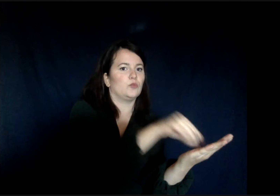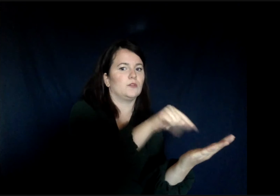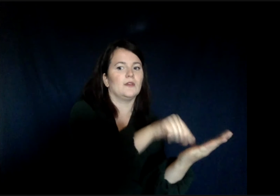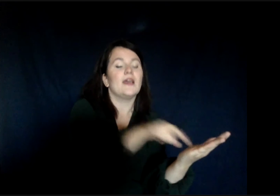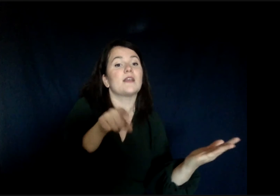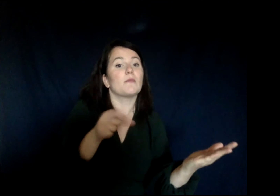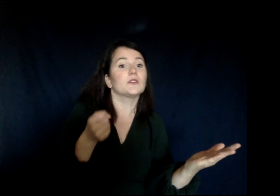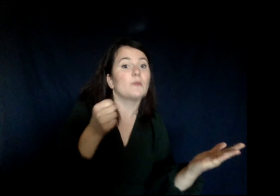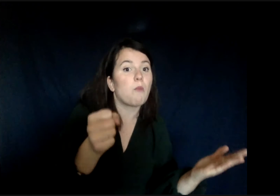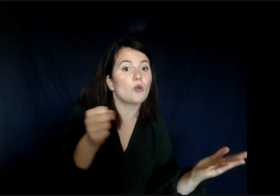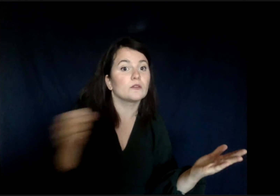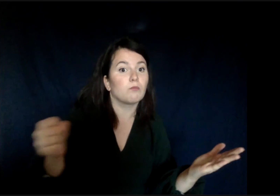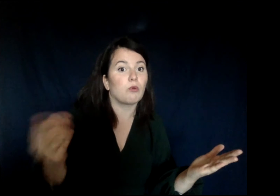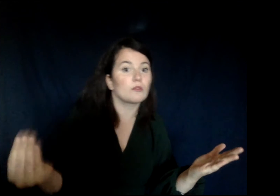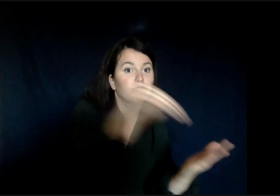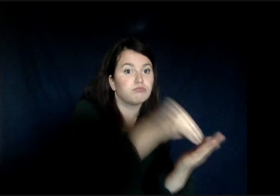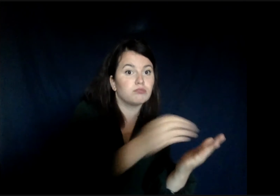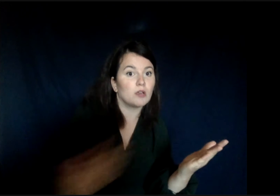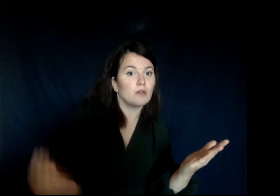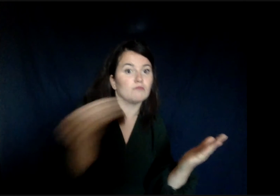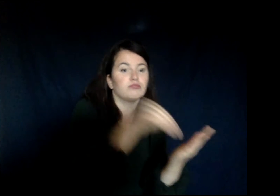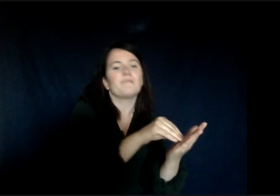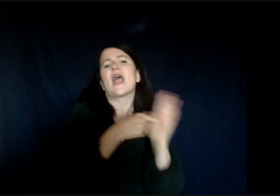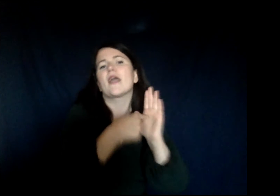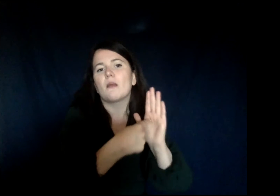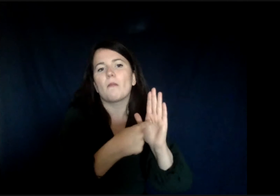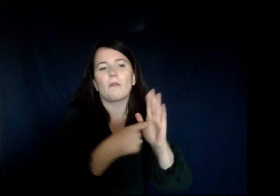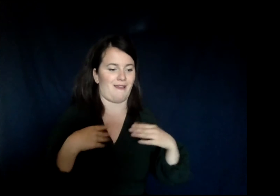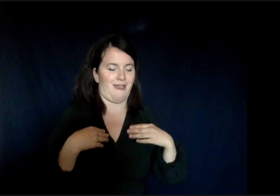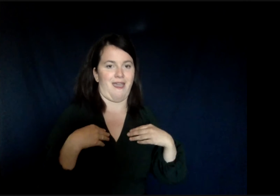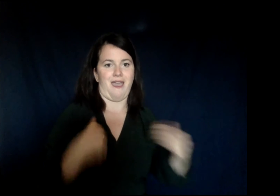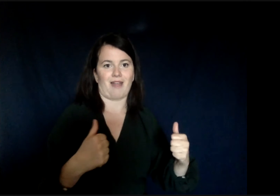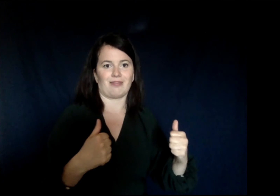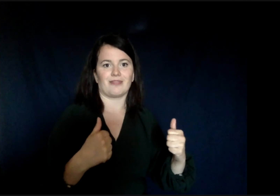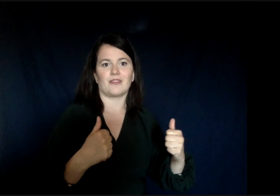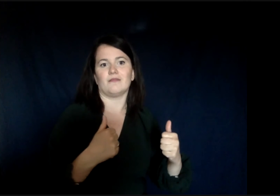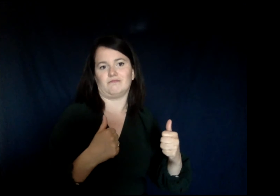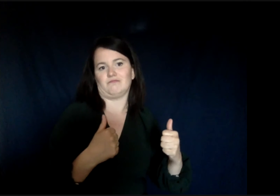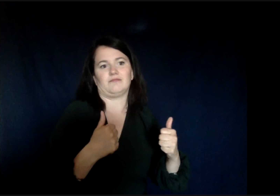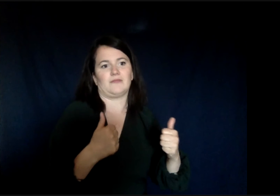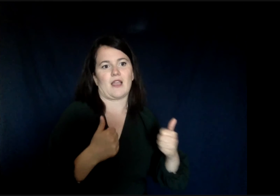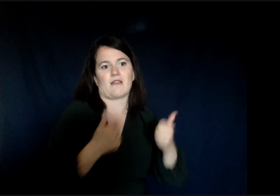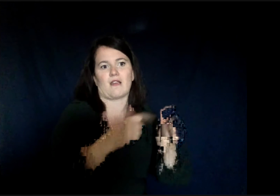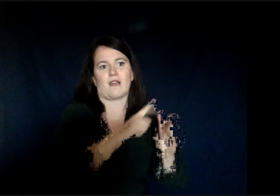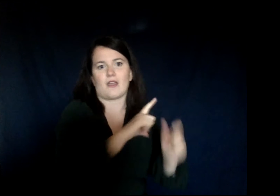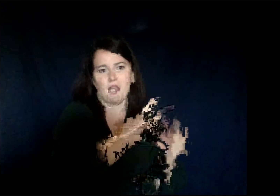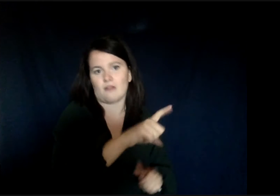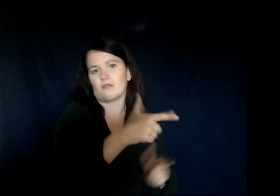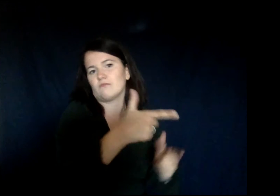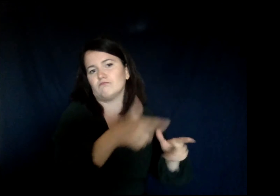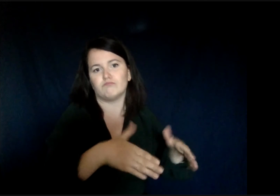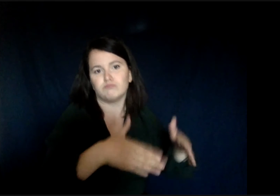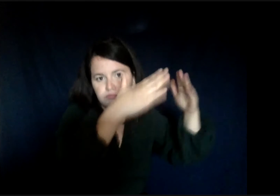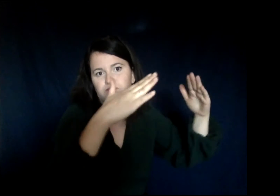Healthcare and social services are the first areas we all think about. That's clear.